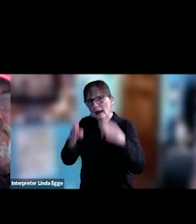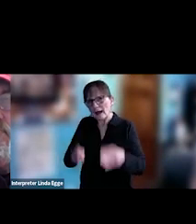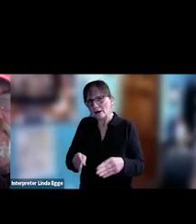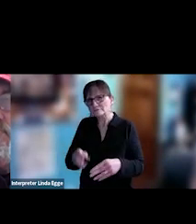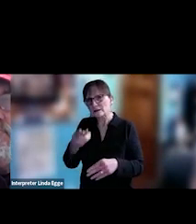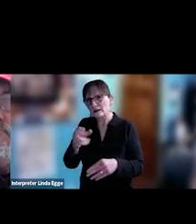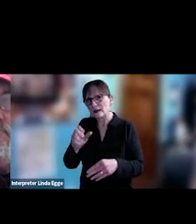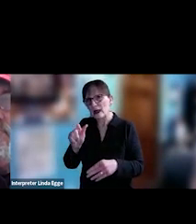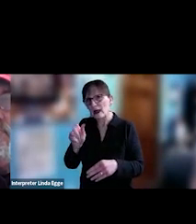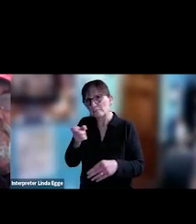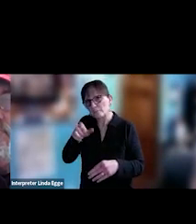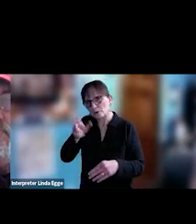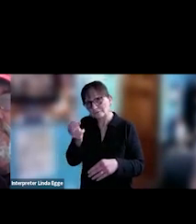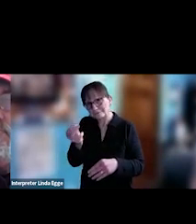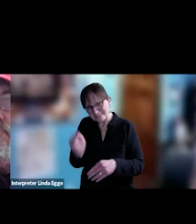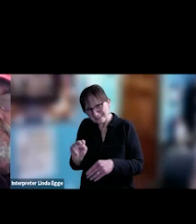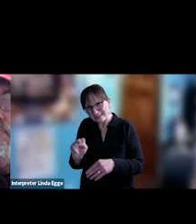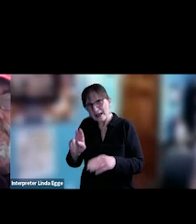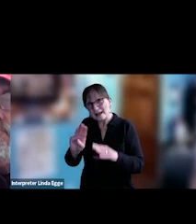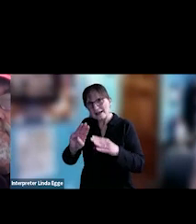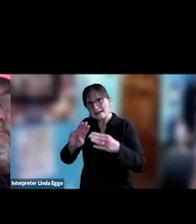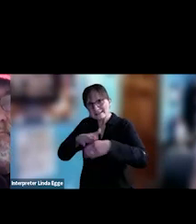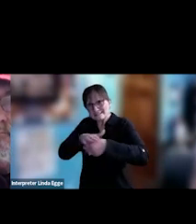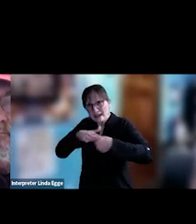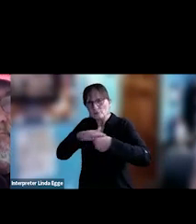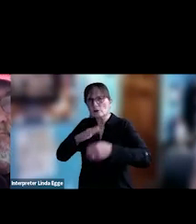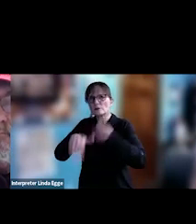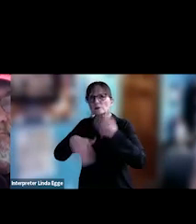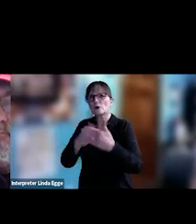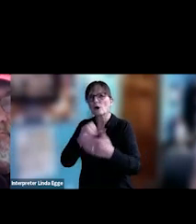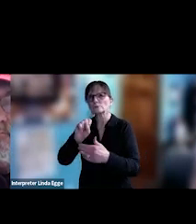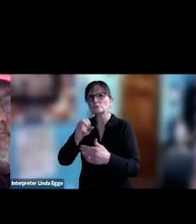And basically, that is where all the shelters come together